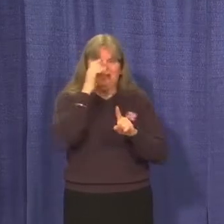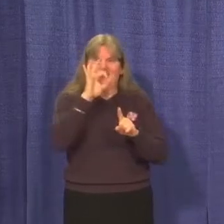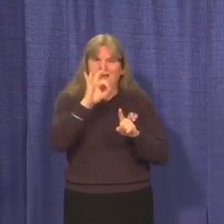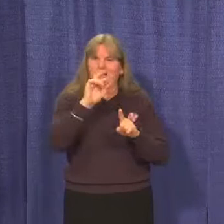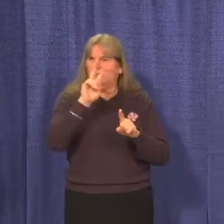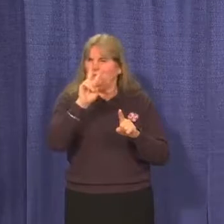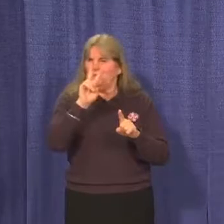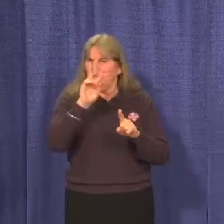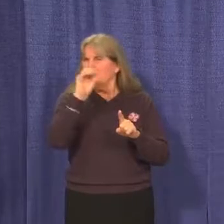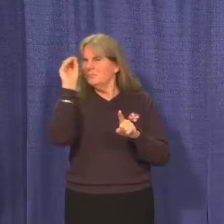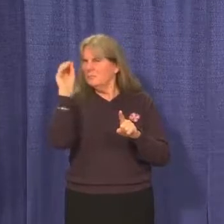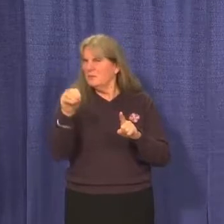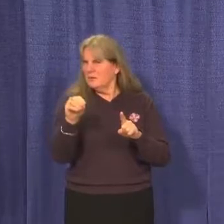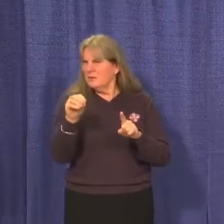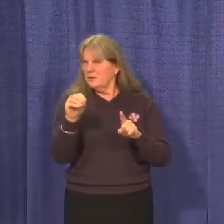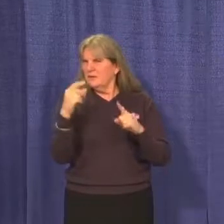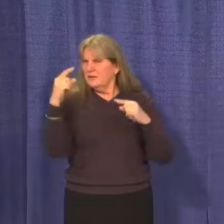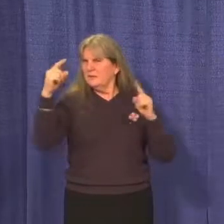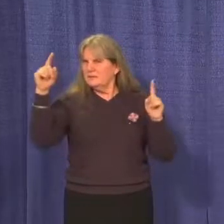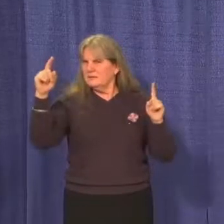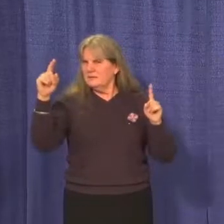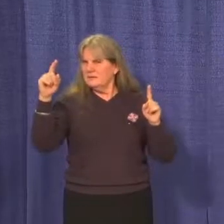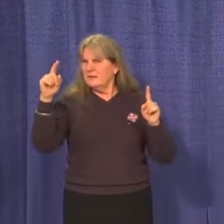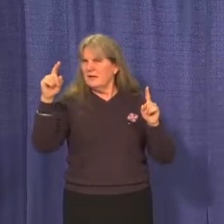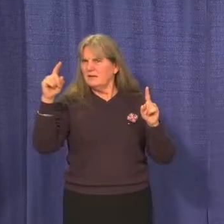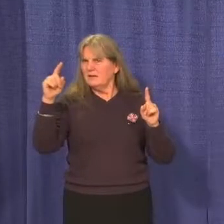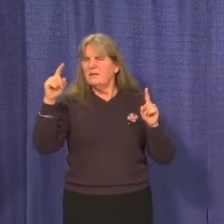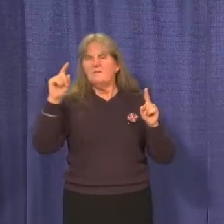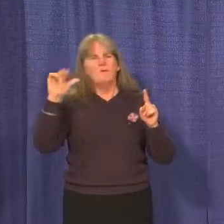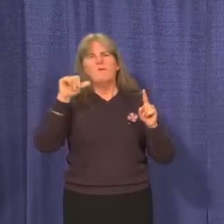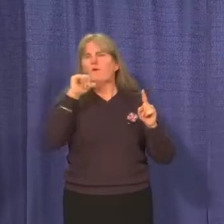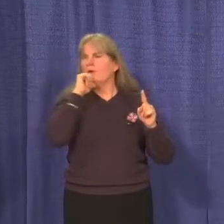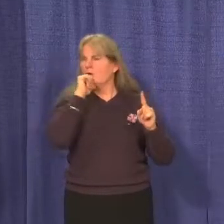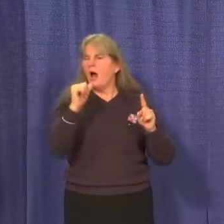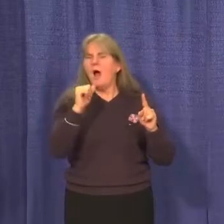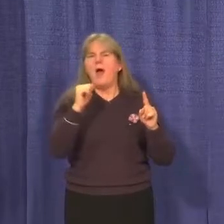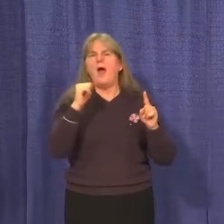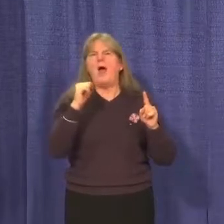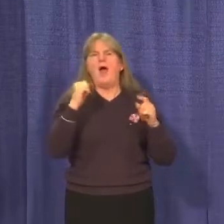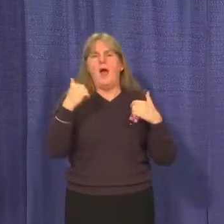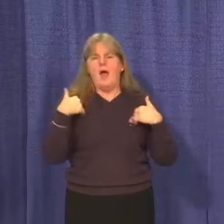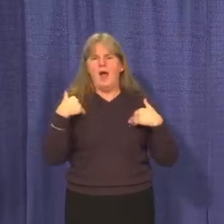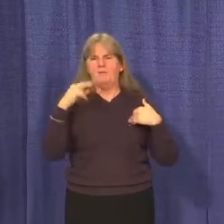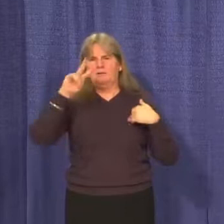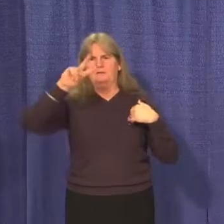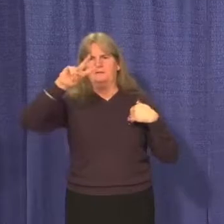that 92 percent effectiveness for not getting...